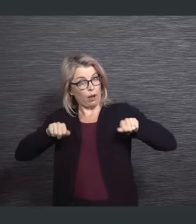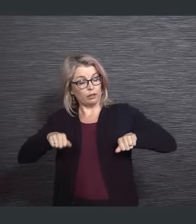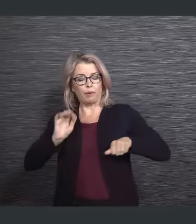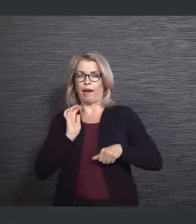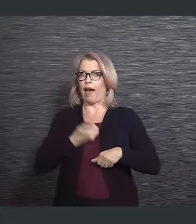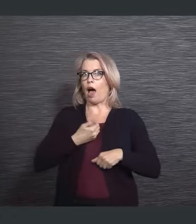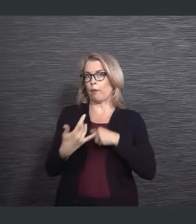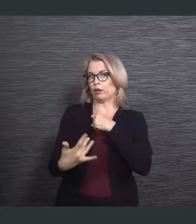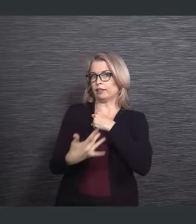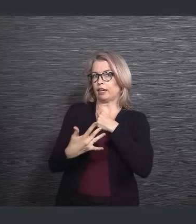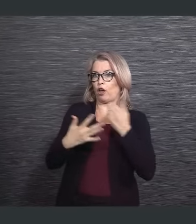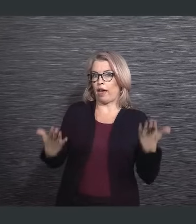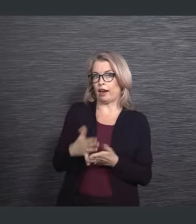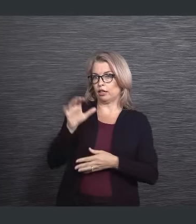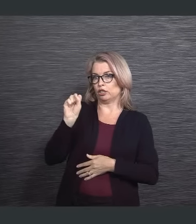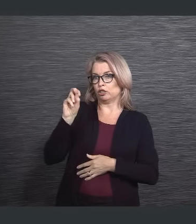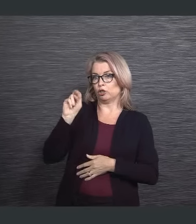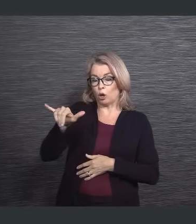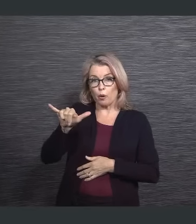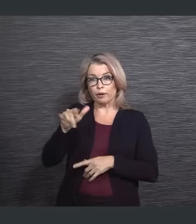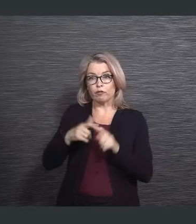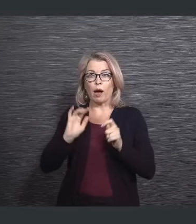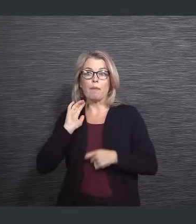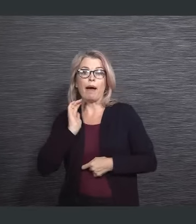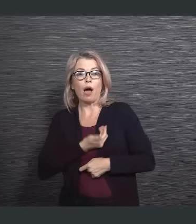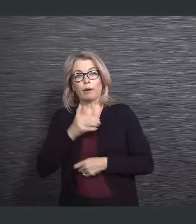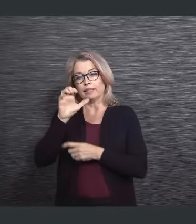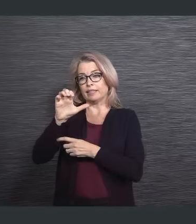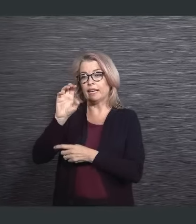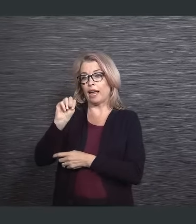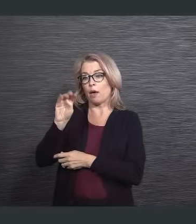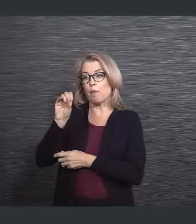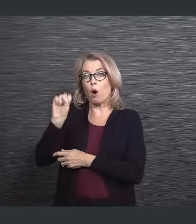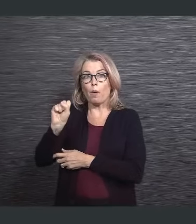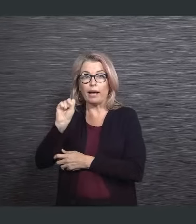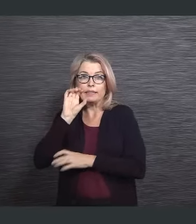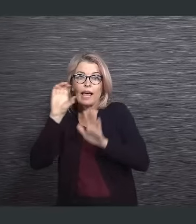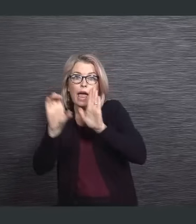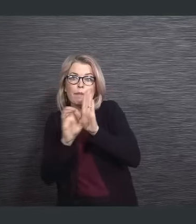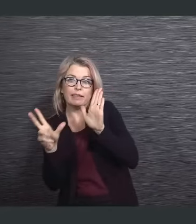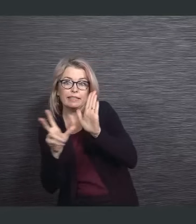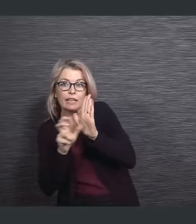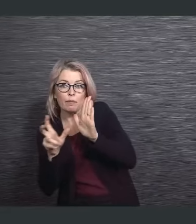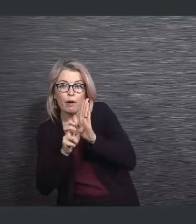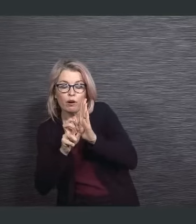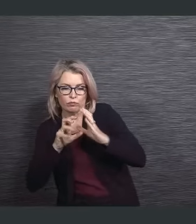such as CMOS image sensors that capture the real world.